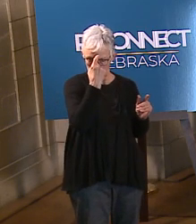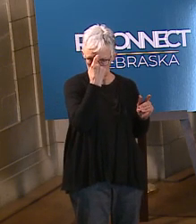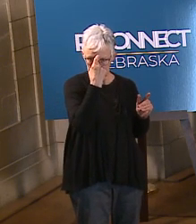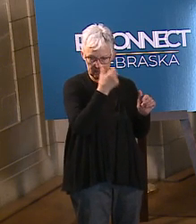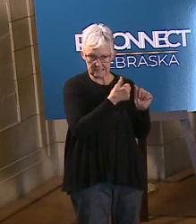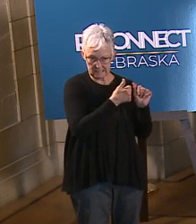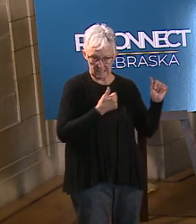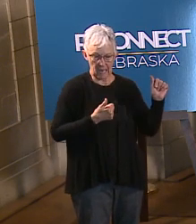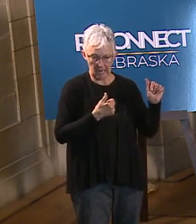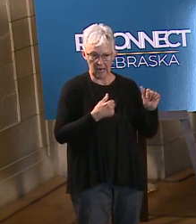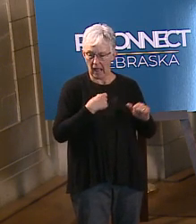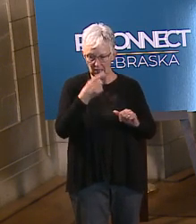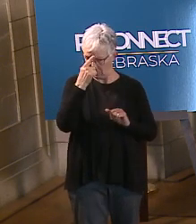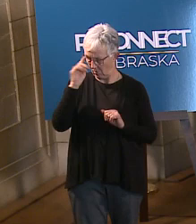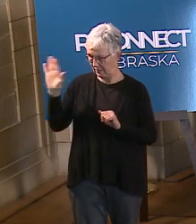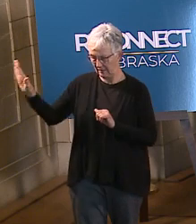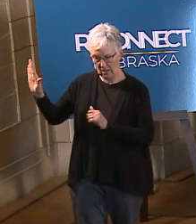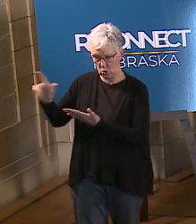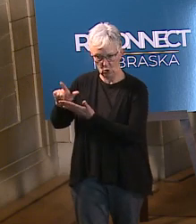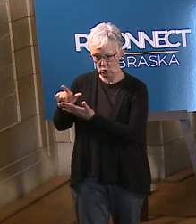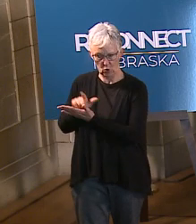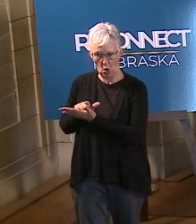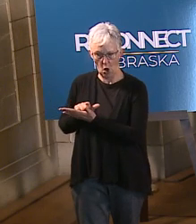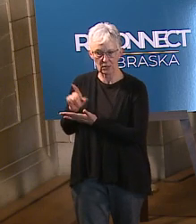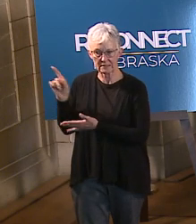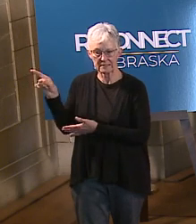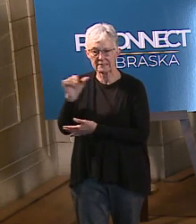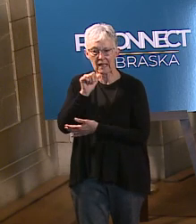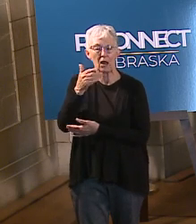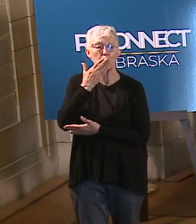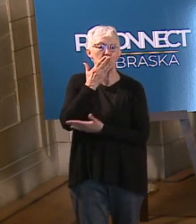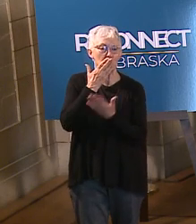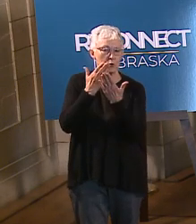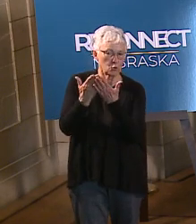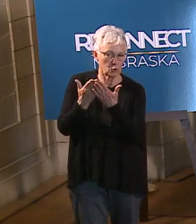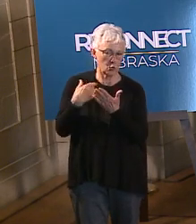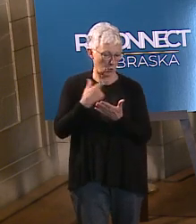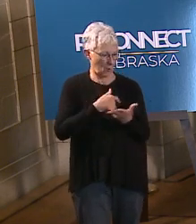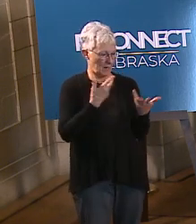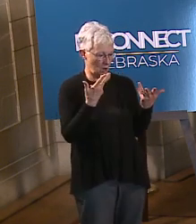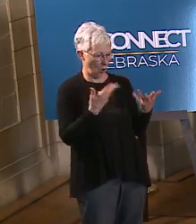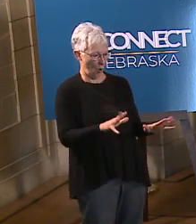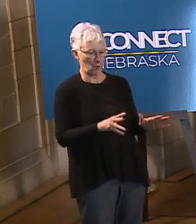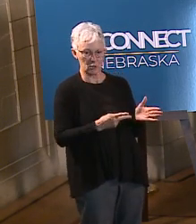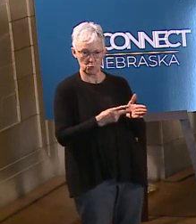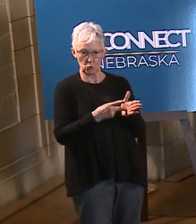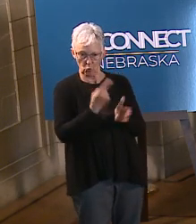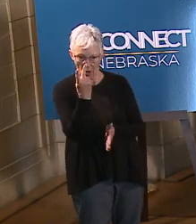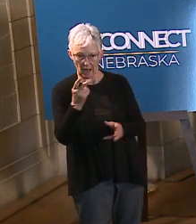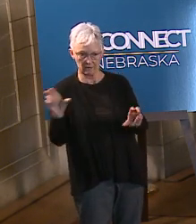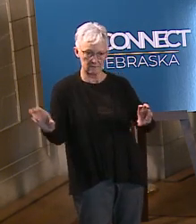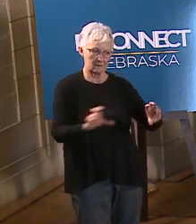WANTS TO WORK COLLABORATIVELY THAT'S GREAT, BUT I FELT THE PLAN THEY WERE DOING WAS NOT